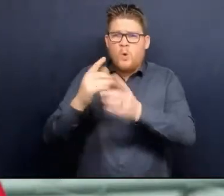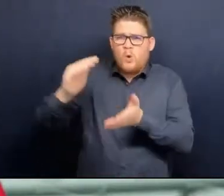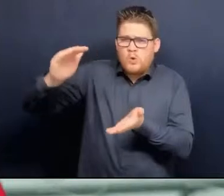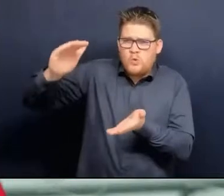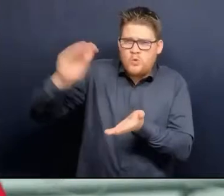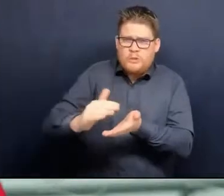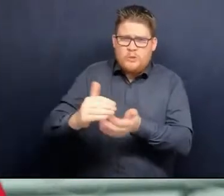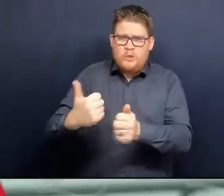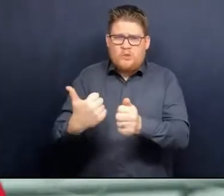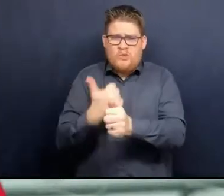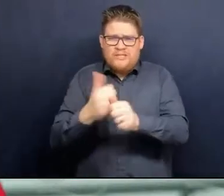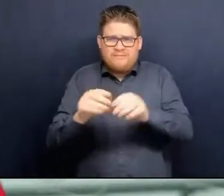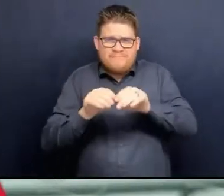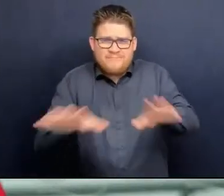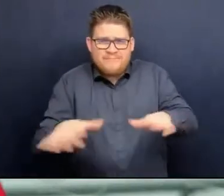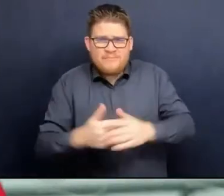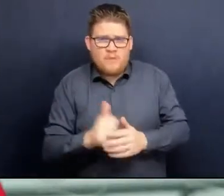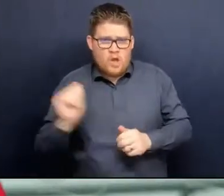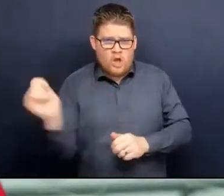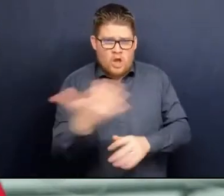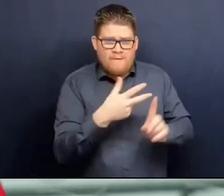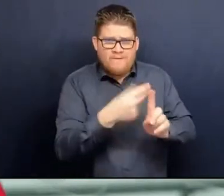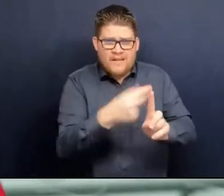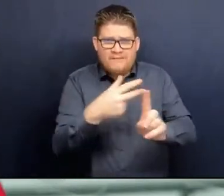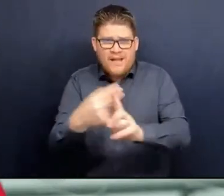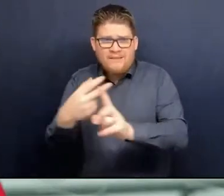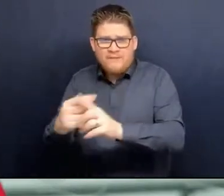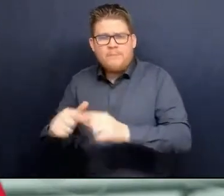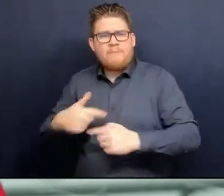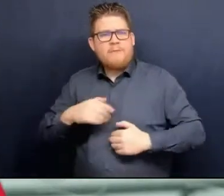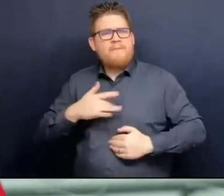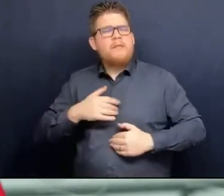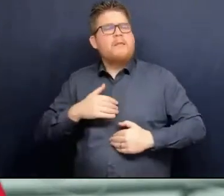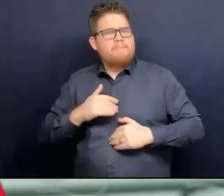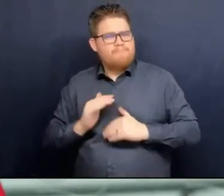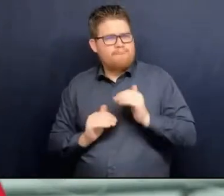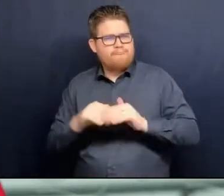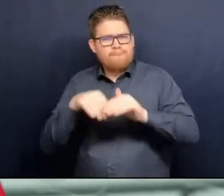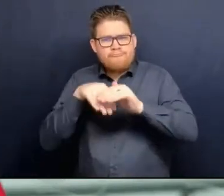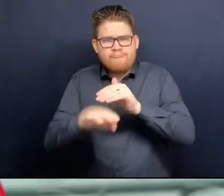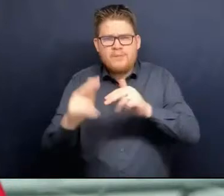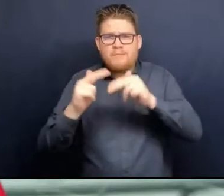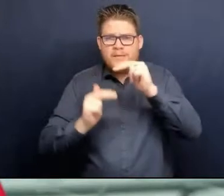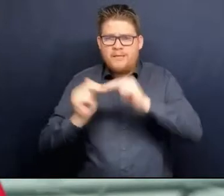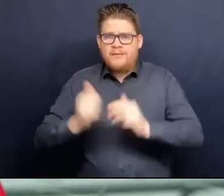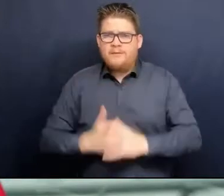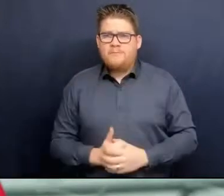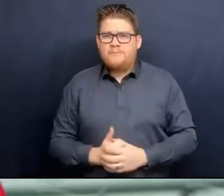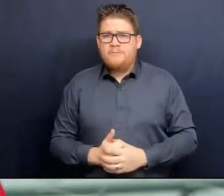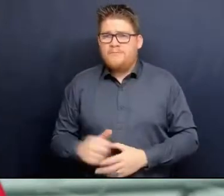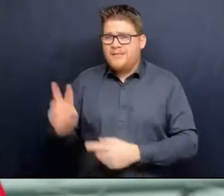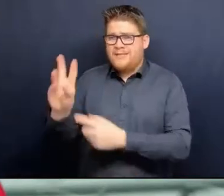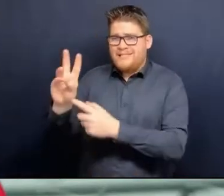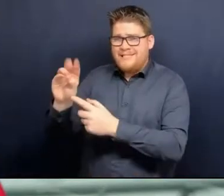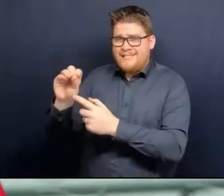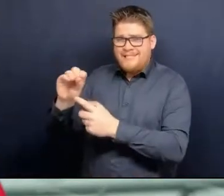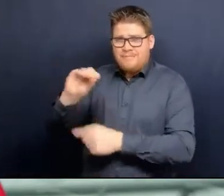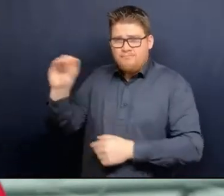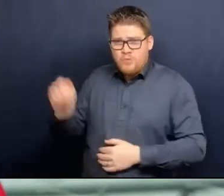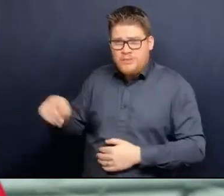Vaccinated people because we know that over 60% now of people who are vaccinated have had